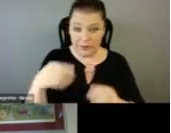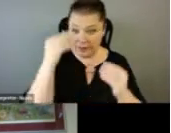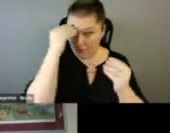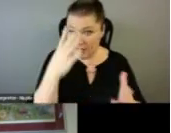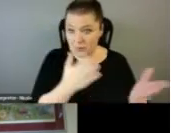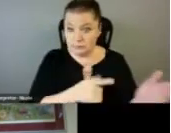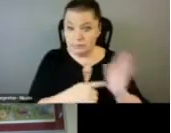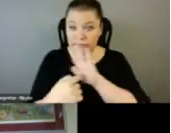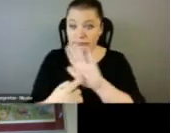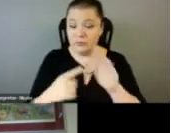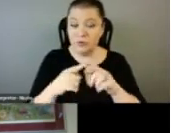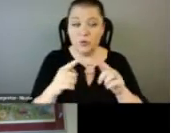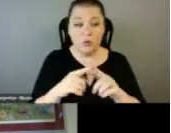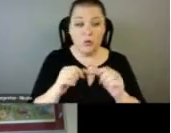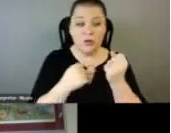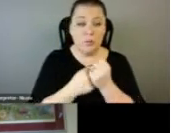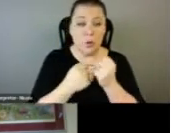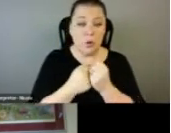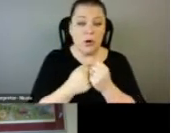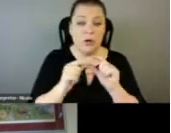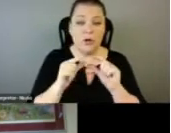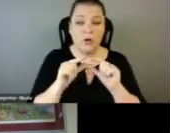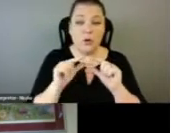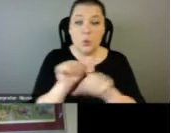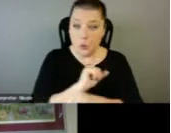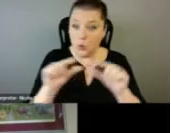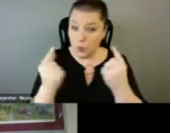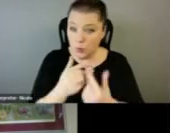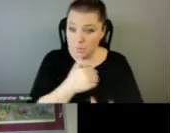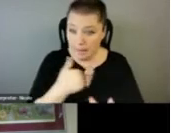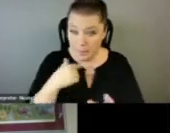our recovery support workgroup members, and they make recommendations for blocker and